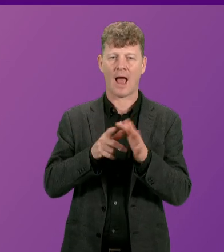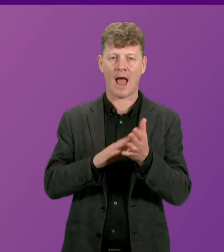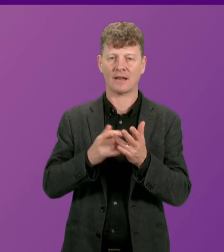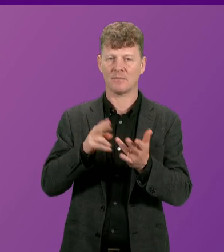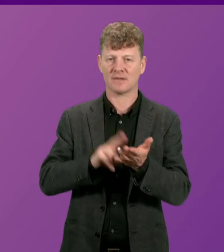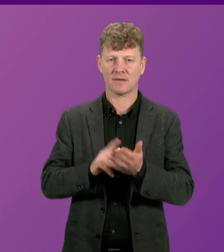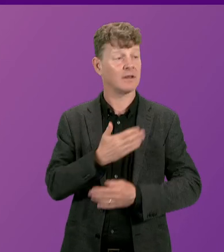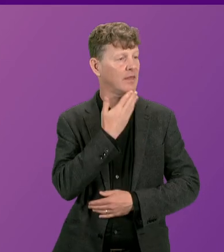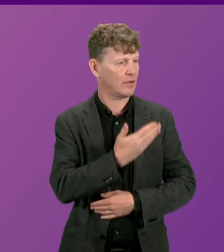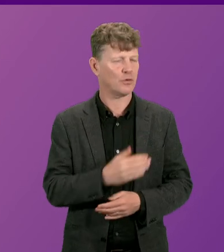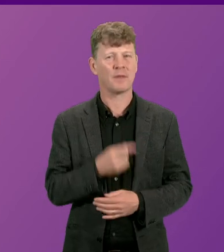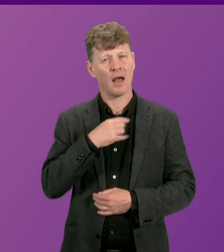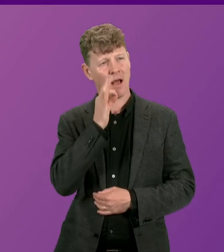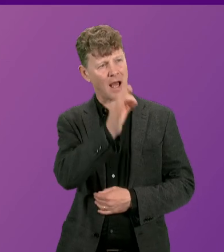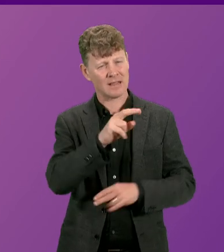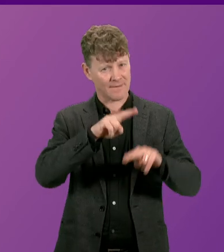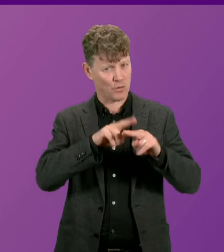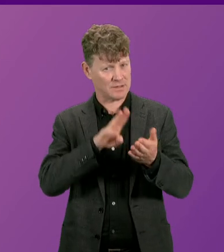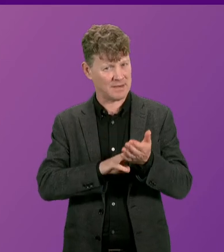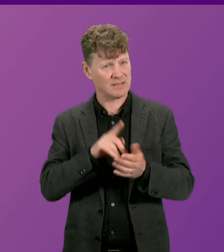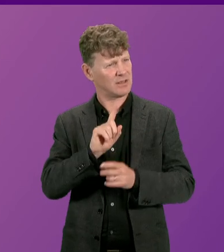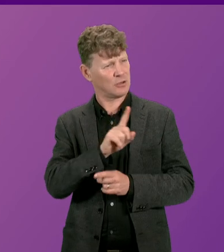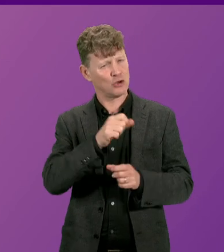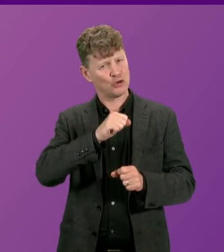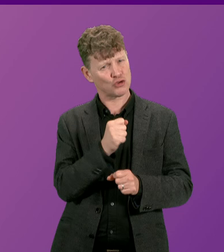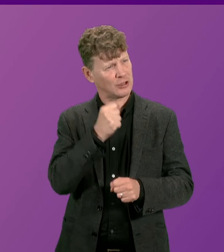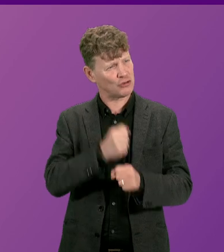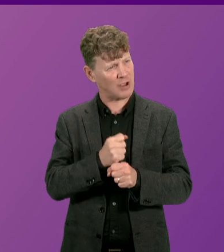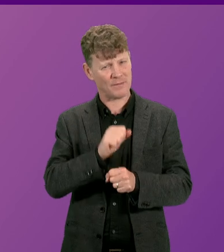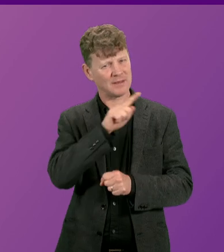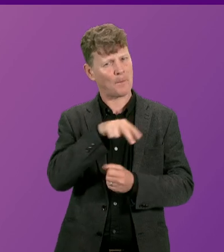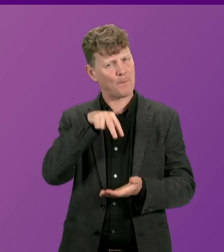To ask the First Minister what the Scottish Government’s position is on the call from the